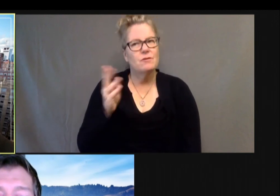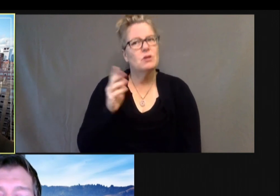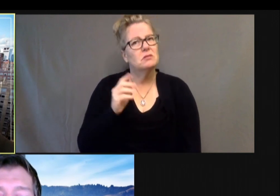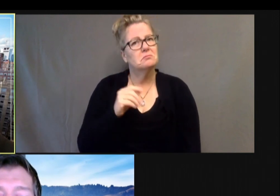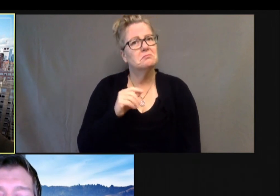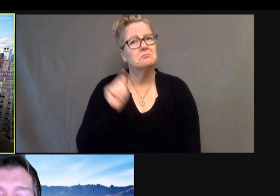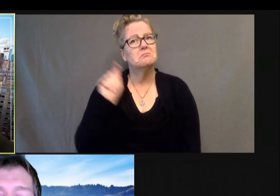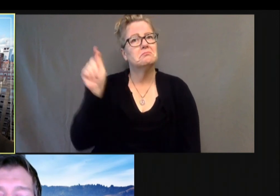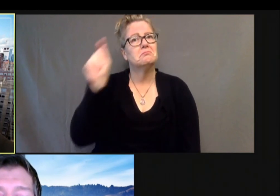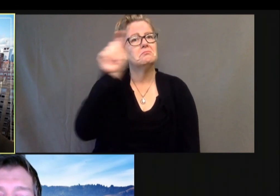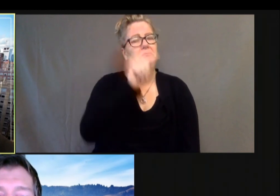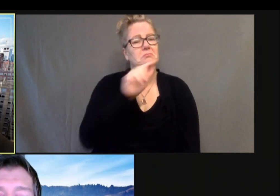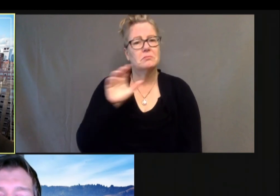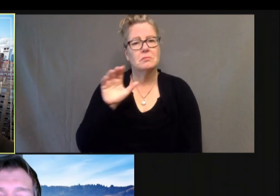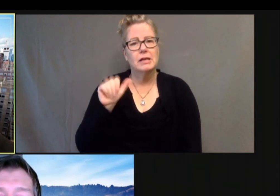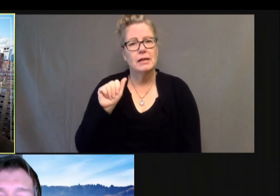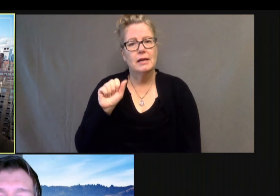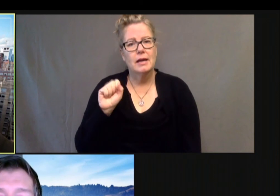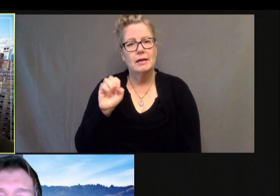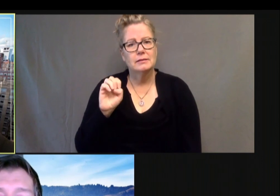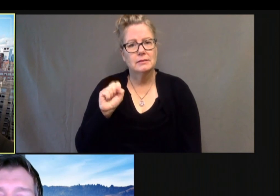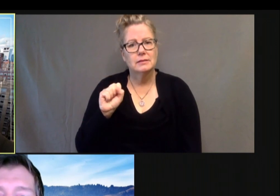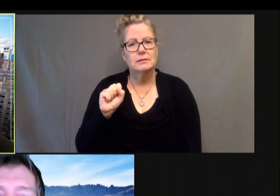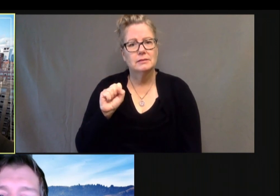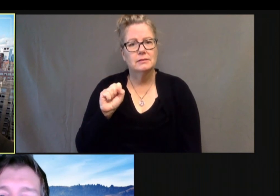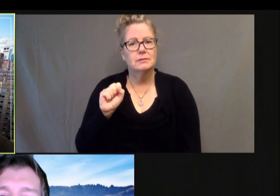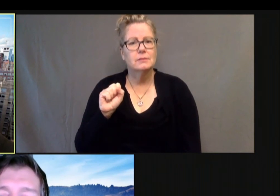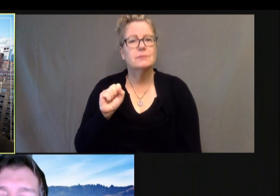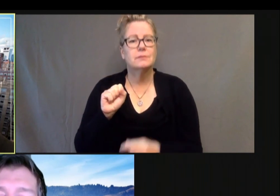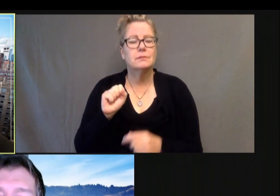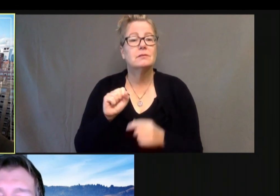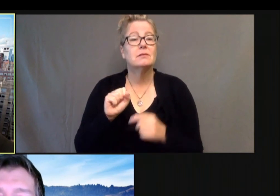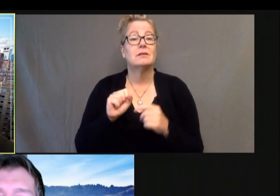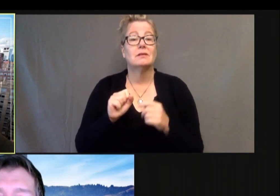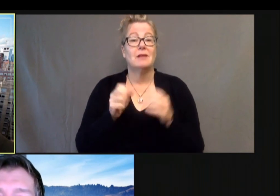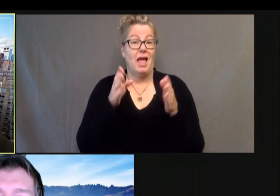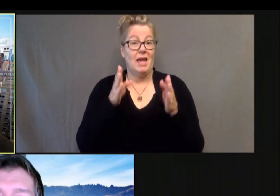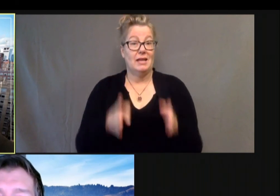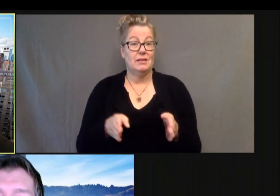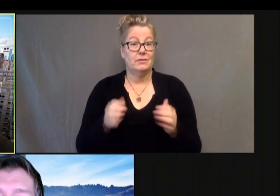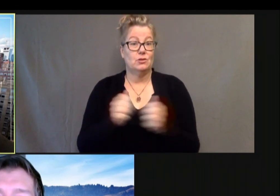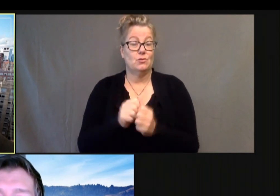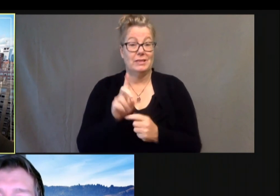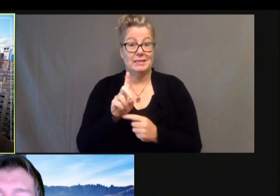I say case, I mean case law where an individual with disabilities requested accommodations